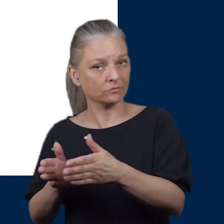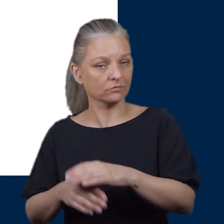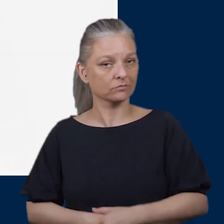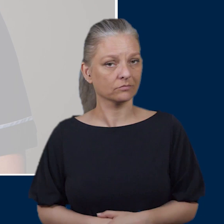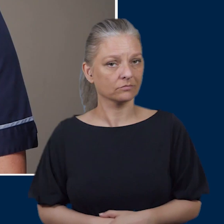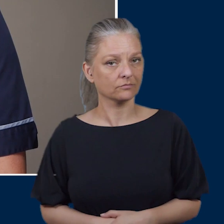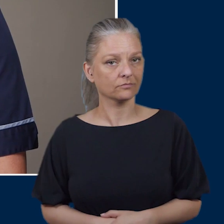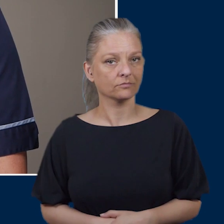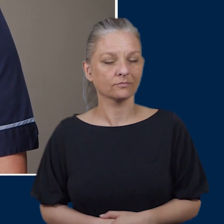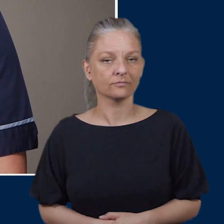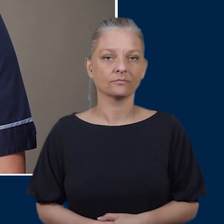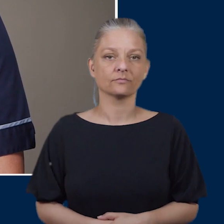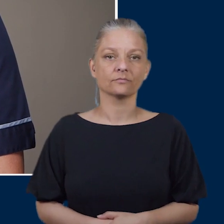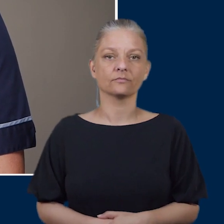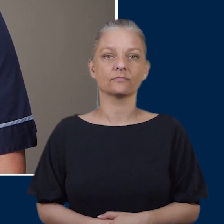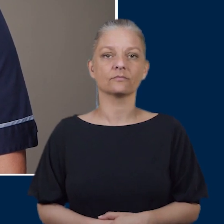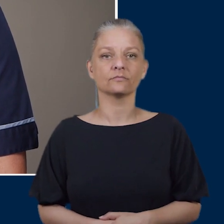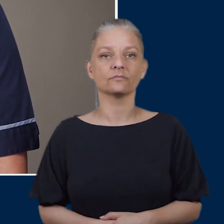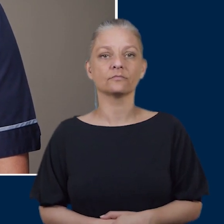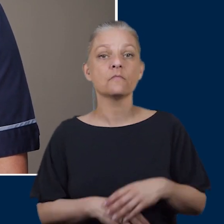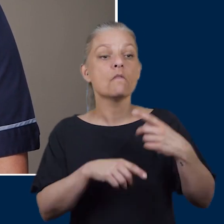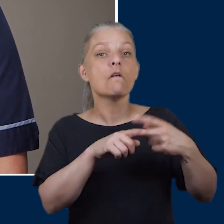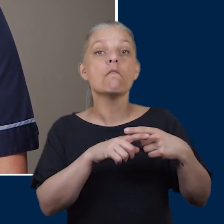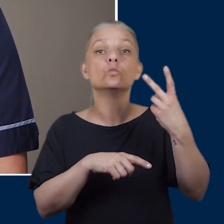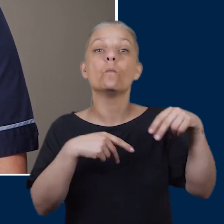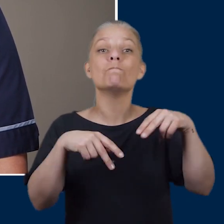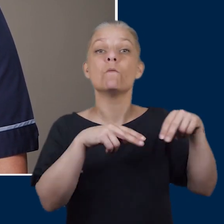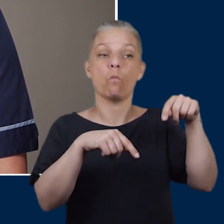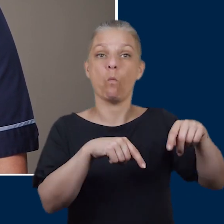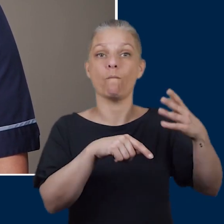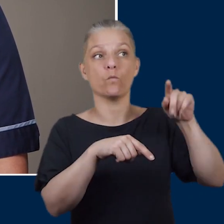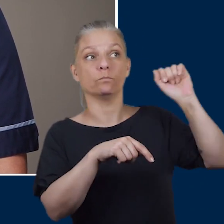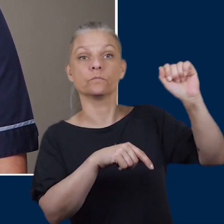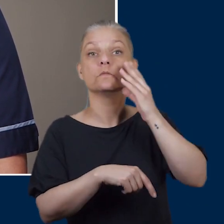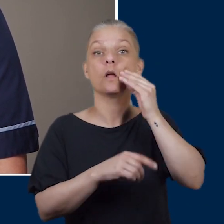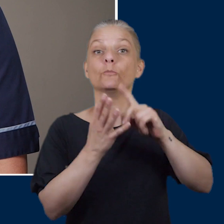The following two videos from diabetes UK explain how having high blood glucose,